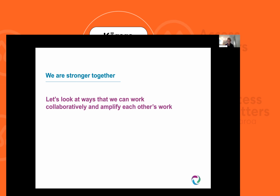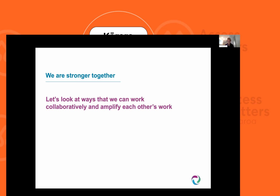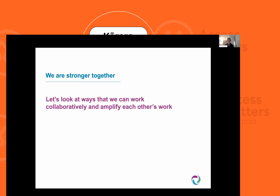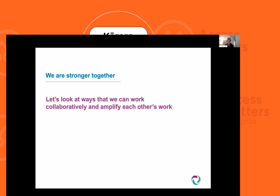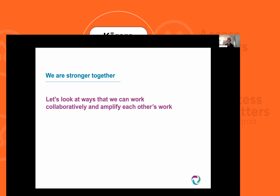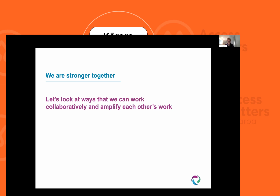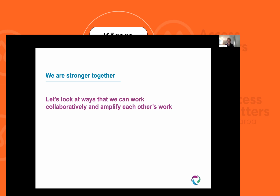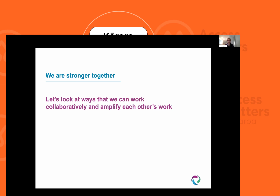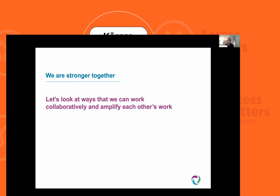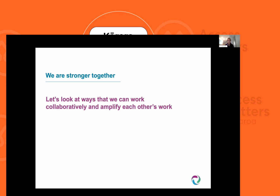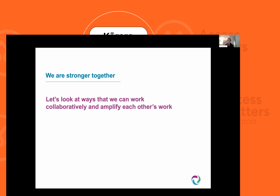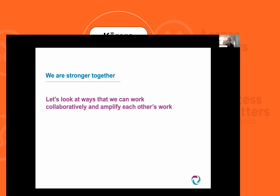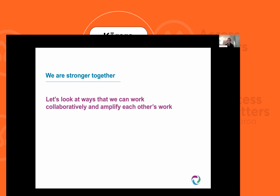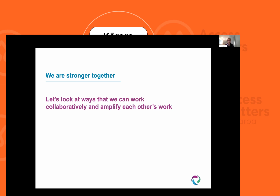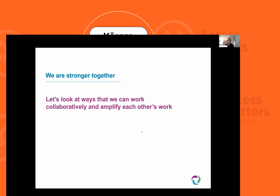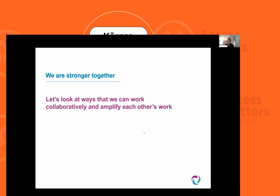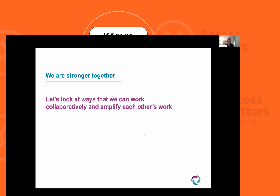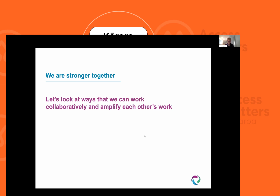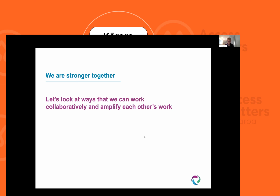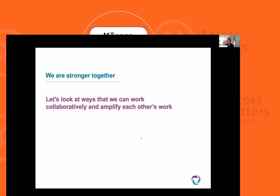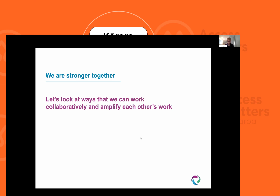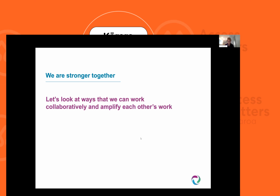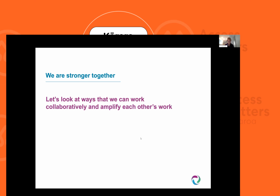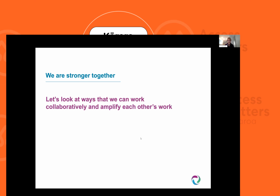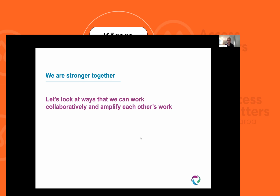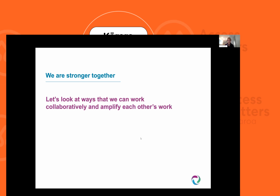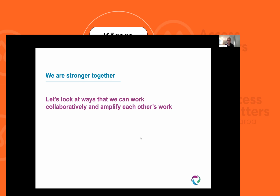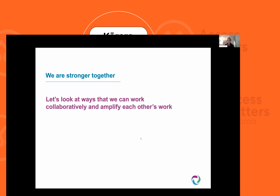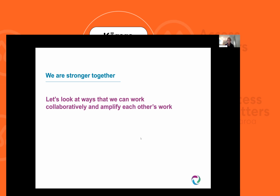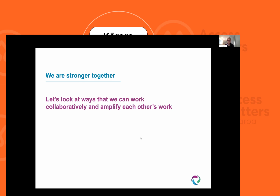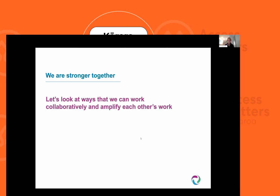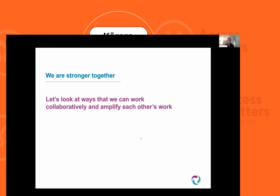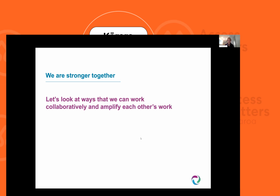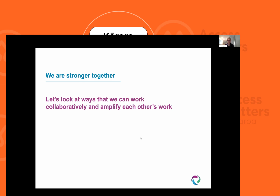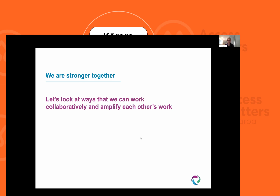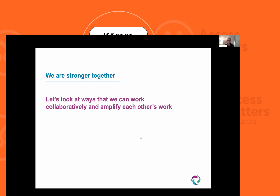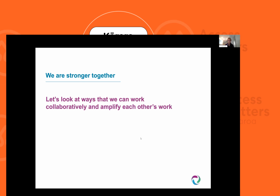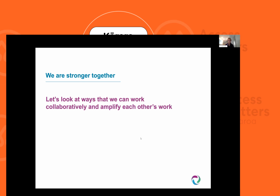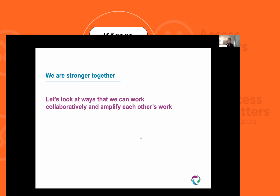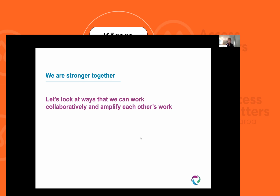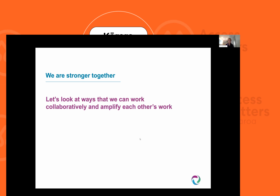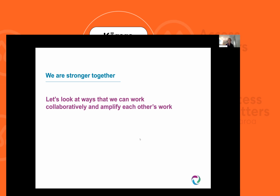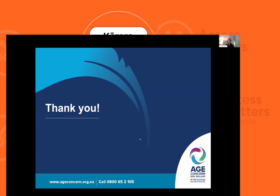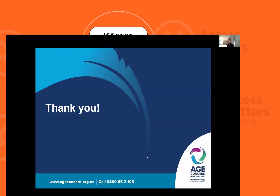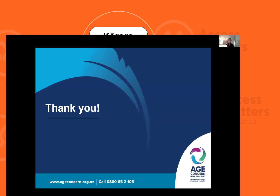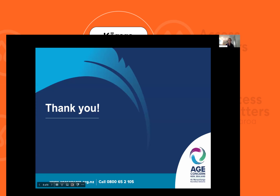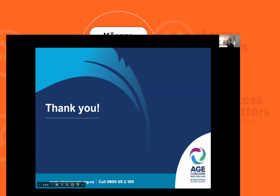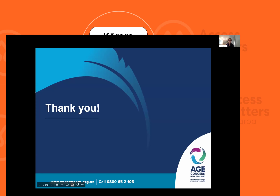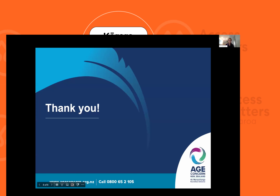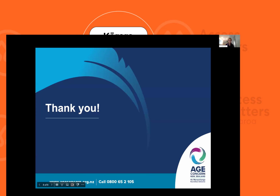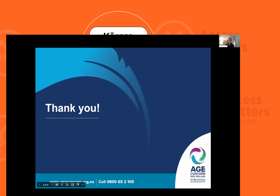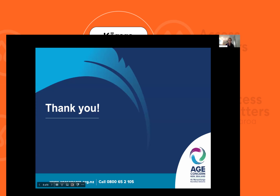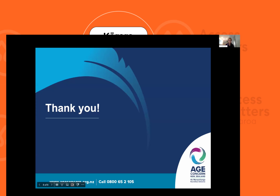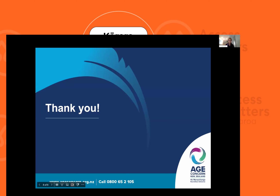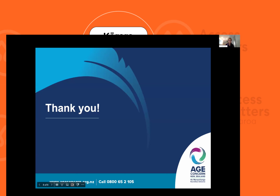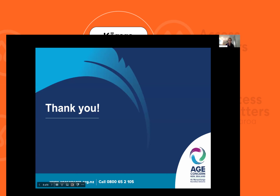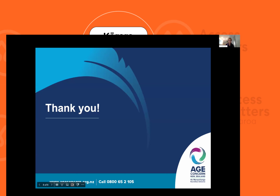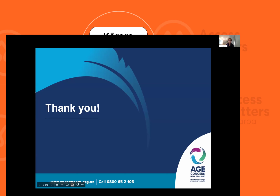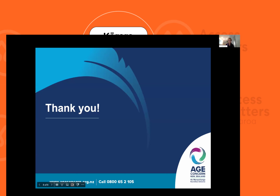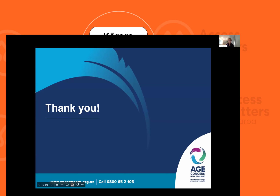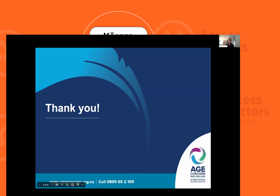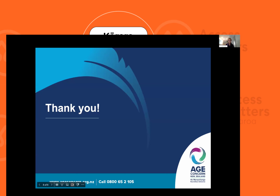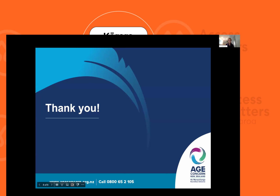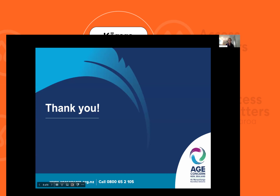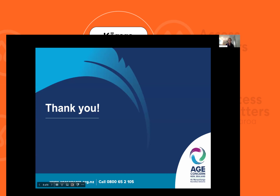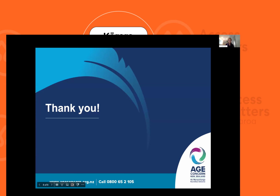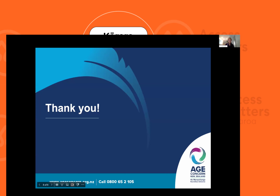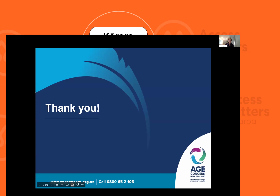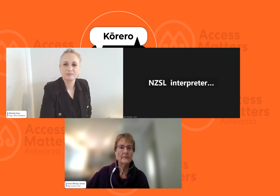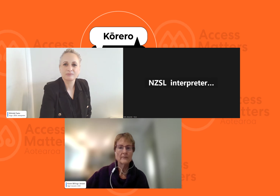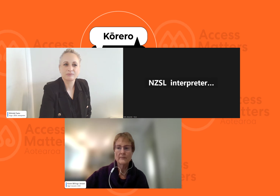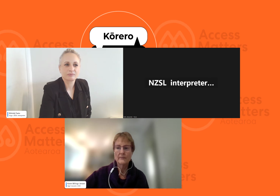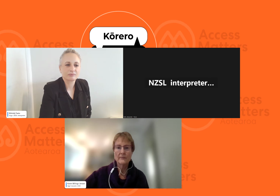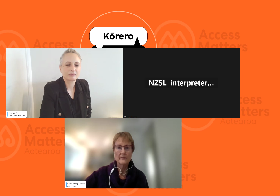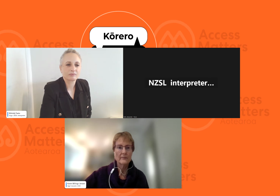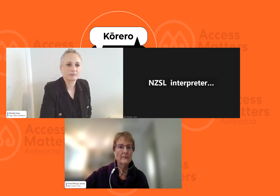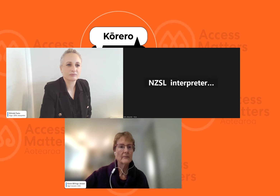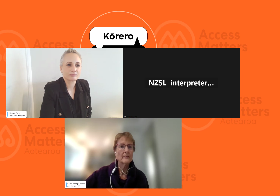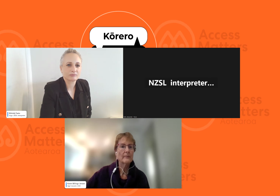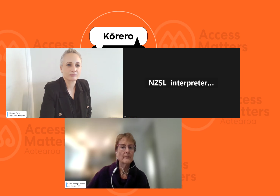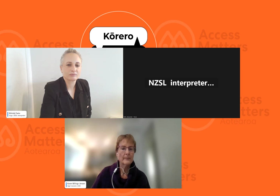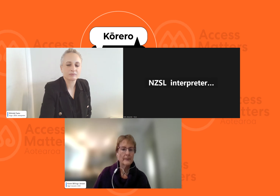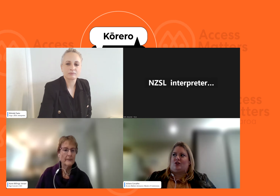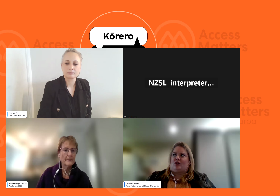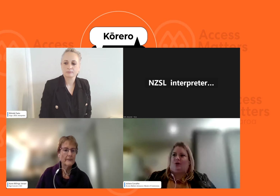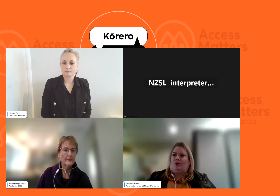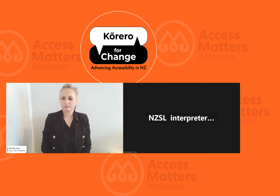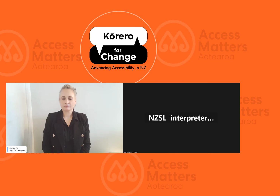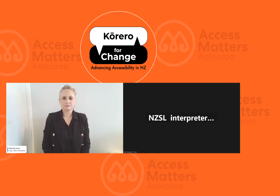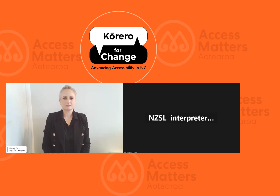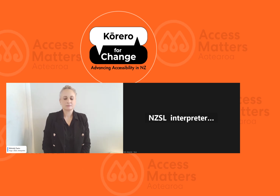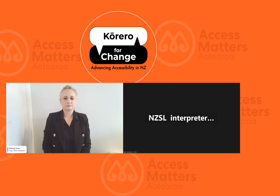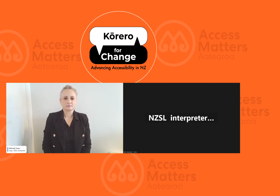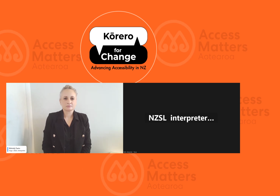voice to yours so we can be stronger together. Thank you.